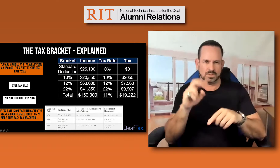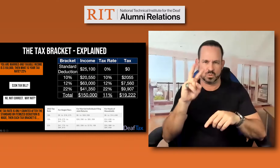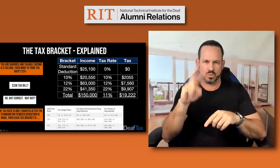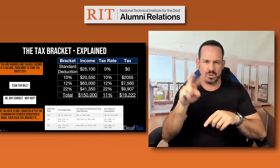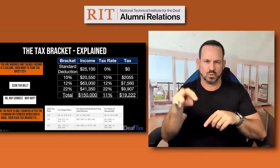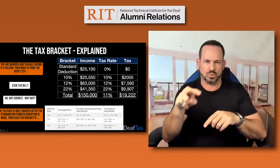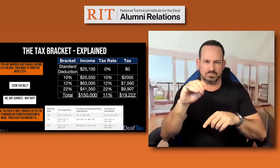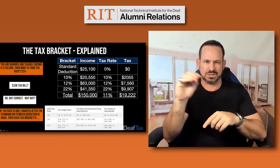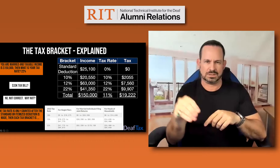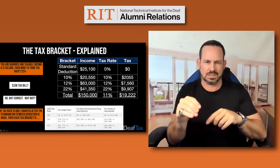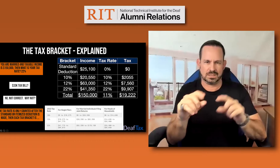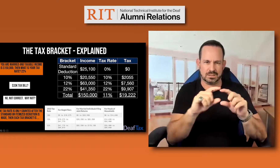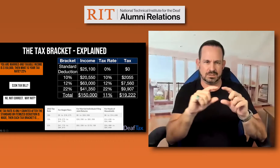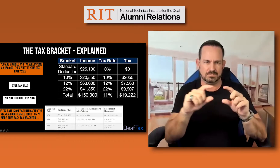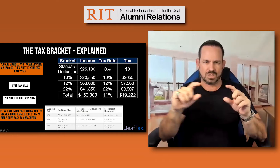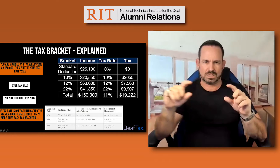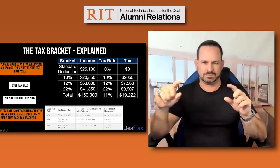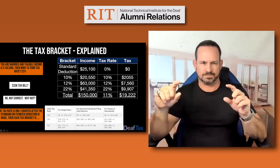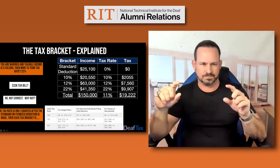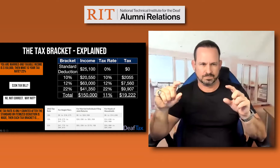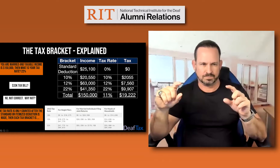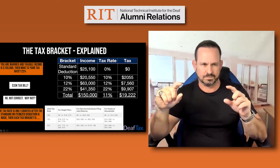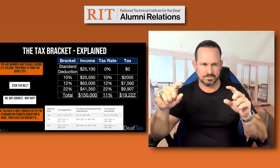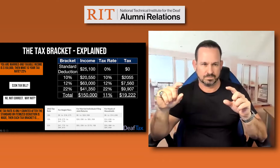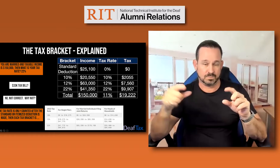And you can see that this particular income example